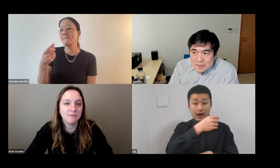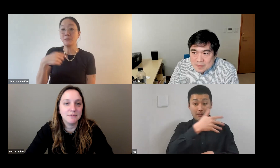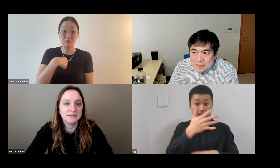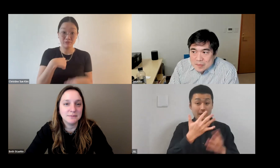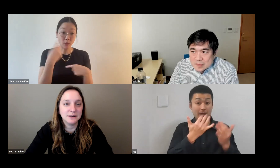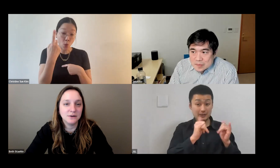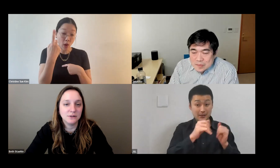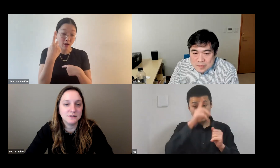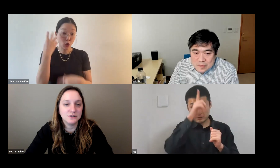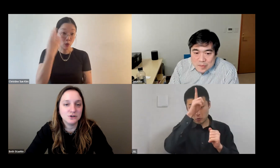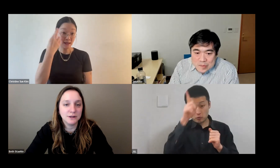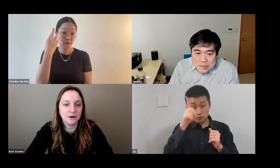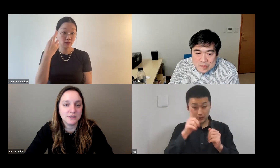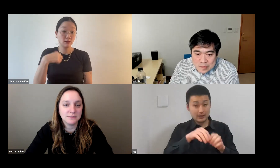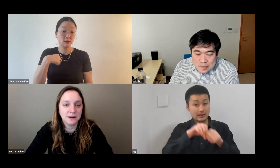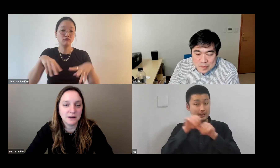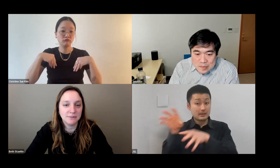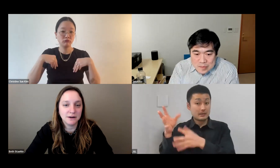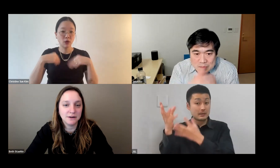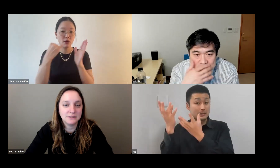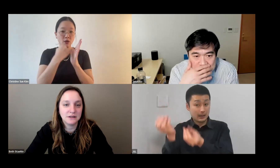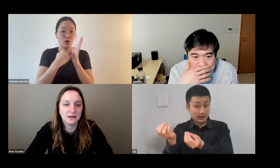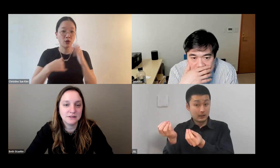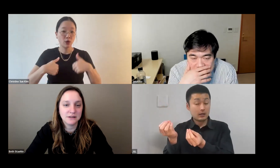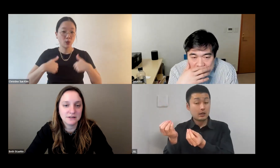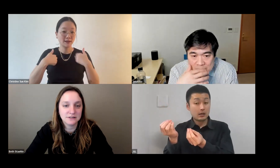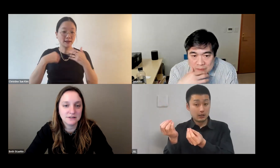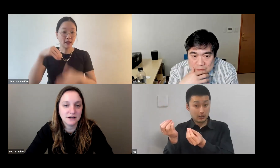Maybe somebody who lives in Germany or has American parents and has access to that.